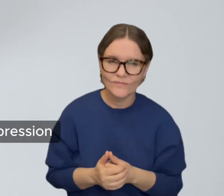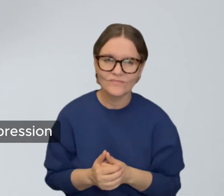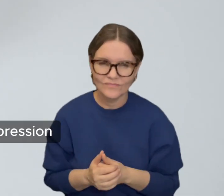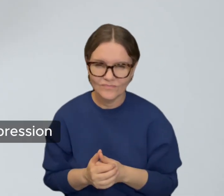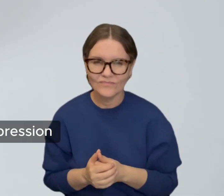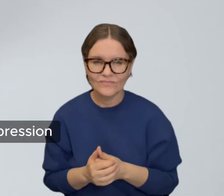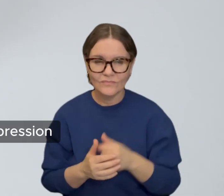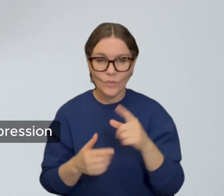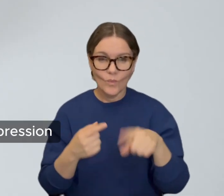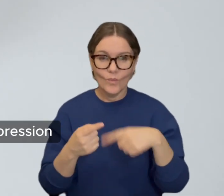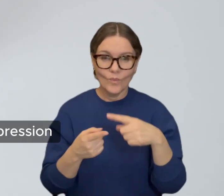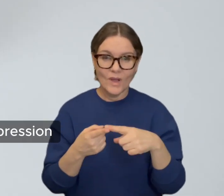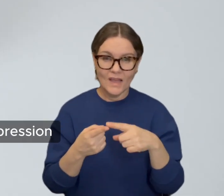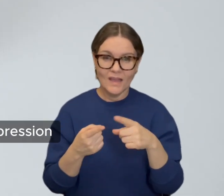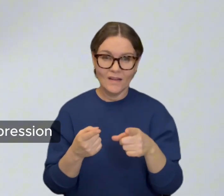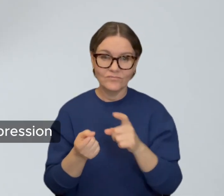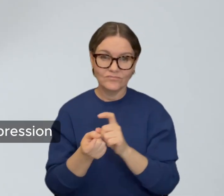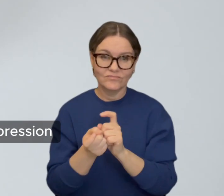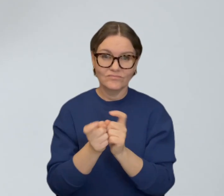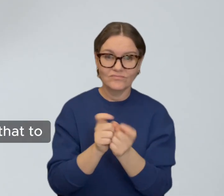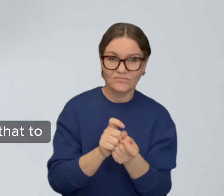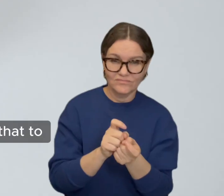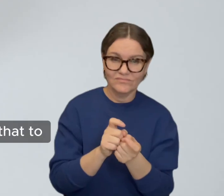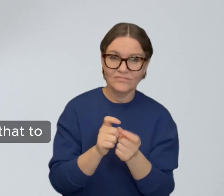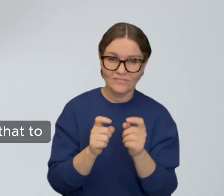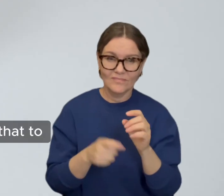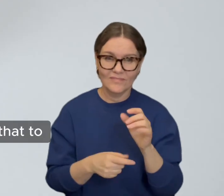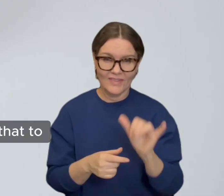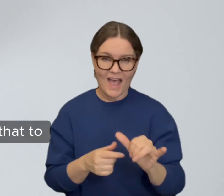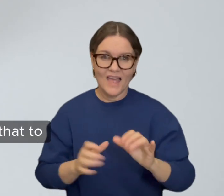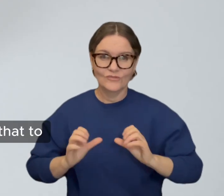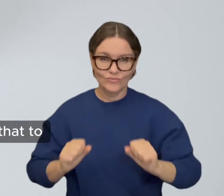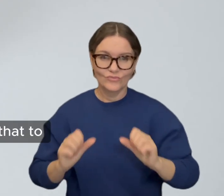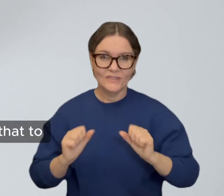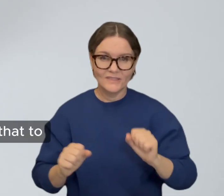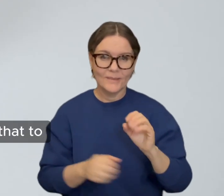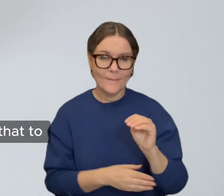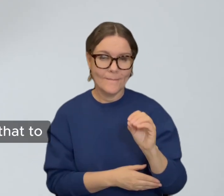once it has transitioned into expression mode or you manually have move that to expression mode